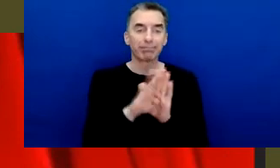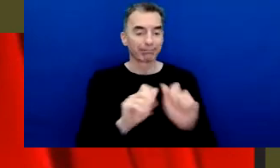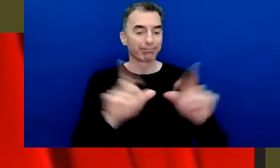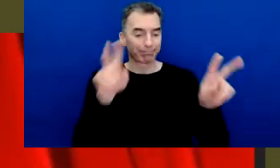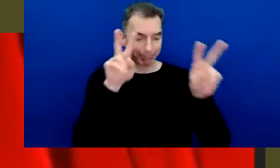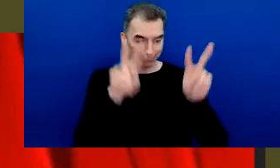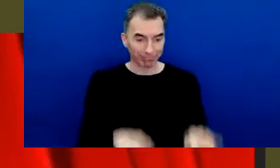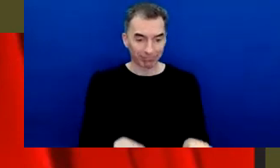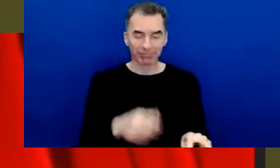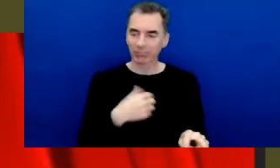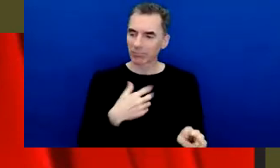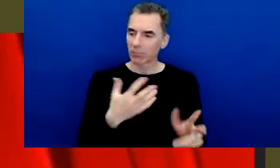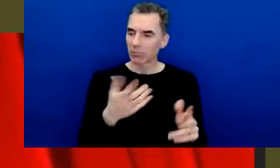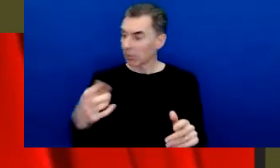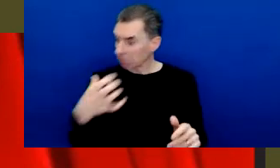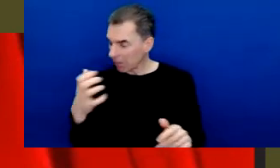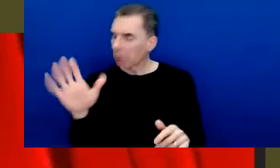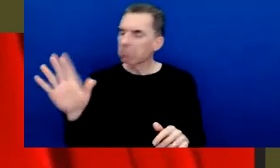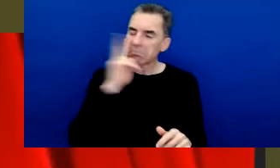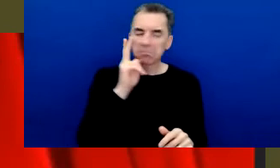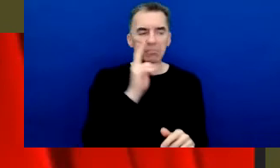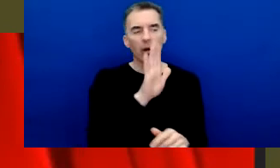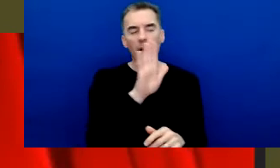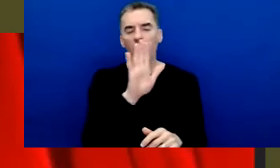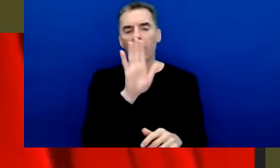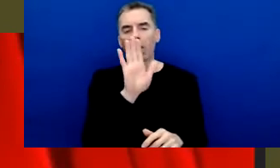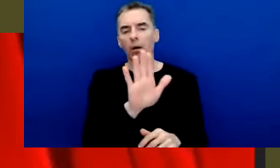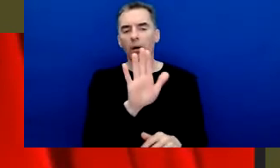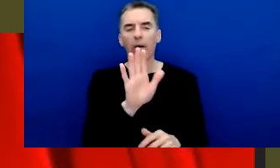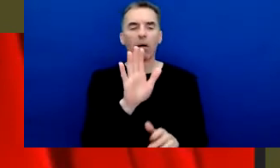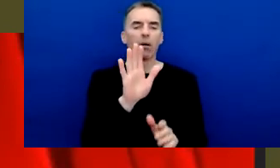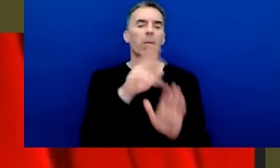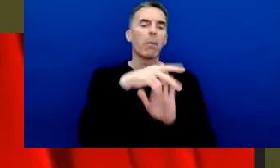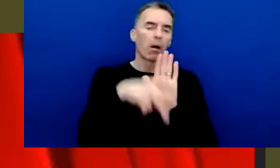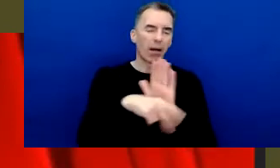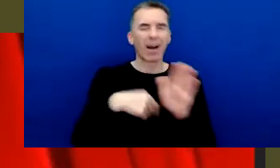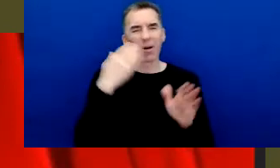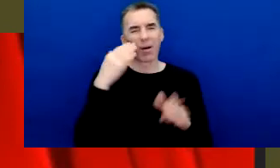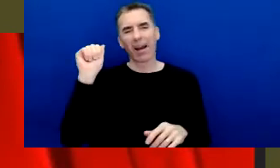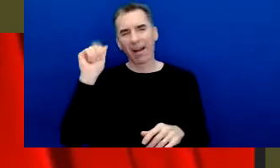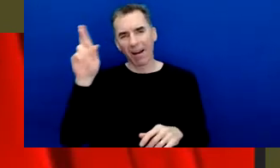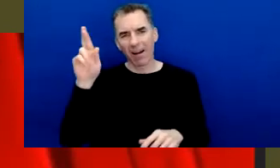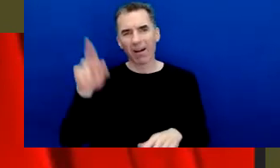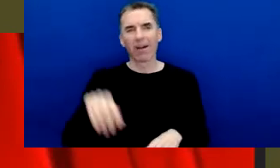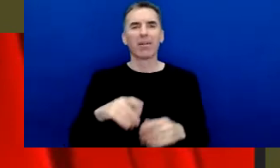To see what the policies of the classroom are. I mean, I know what our Rs are. I know what that code is, and I know what our student rights are.